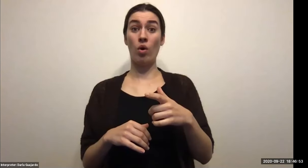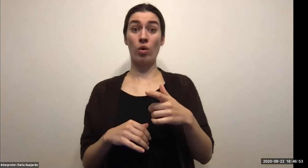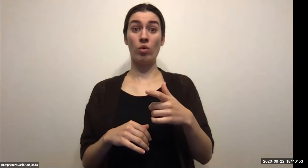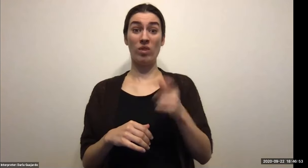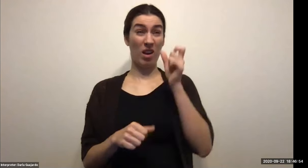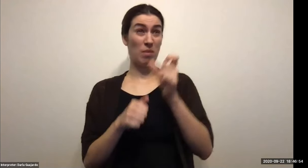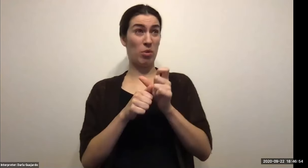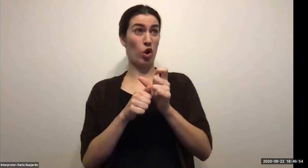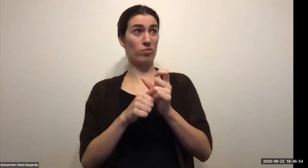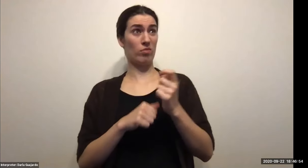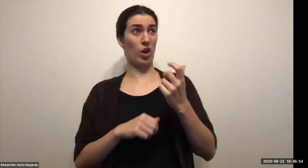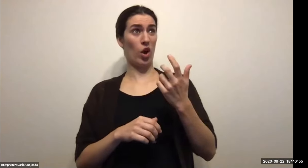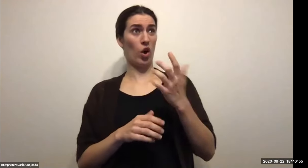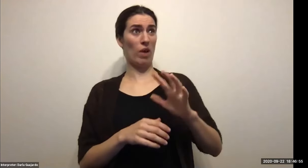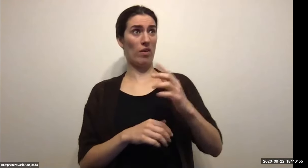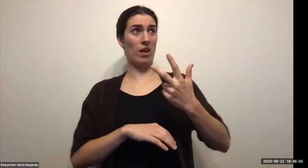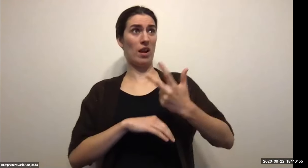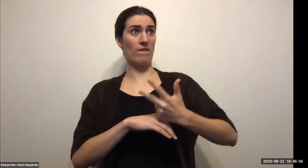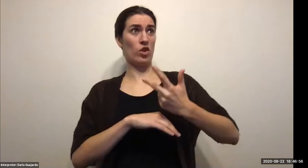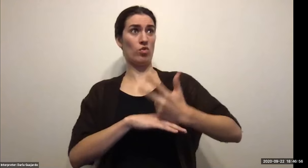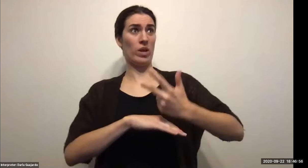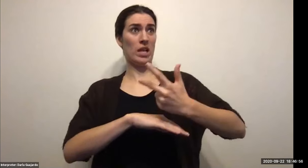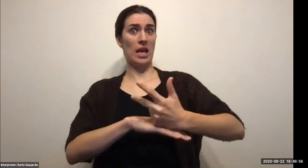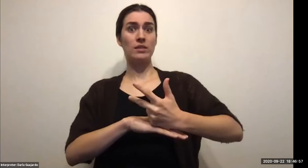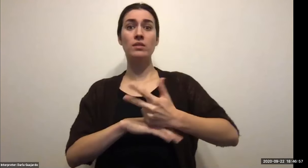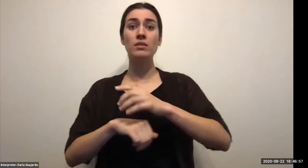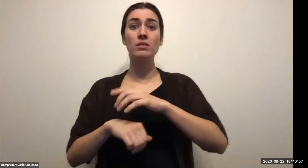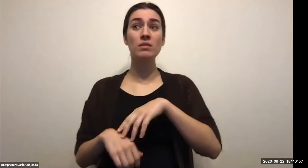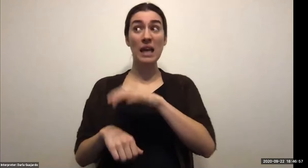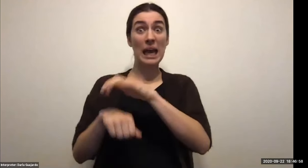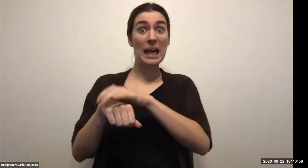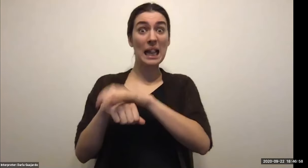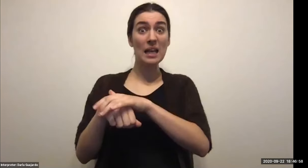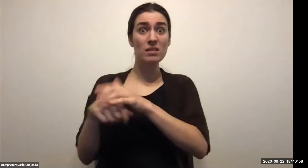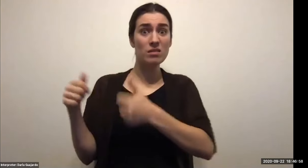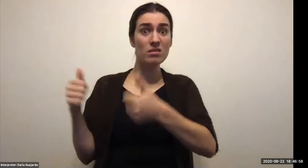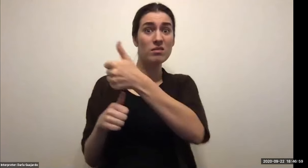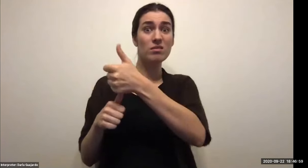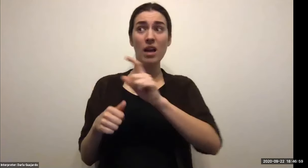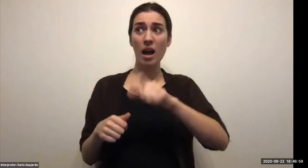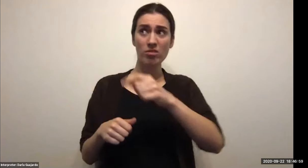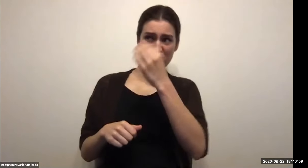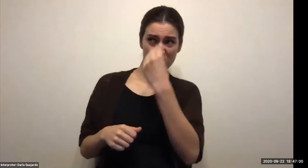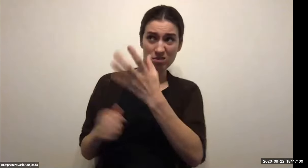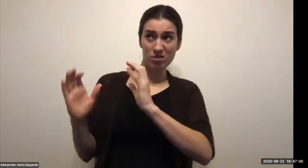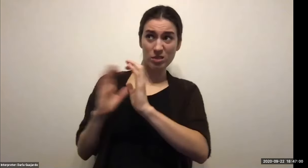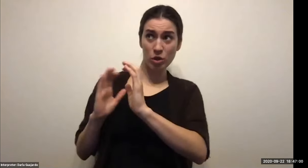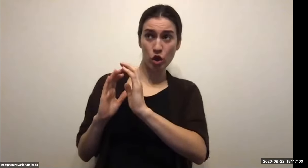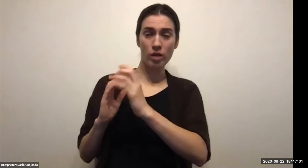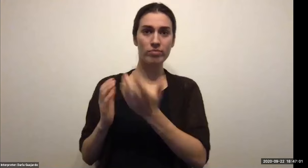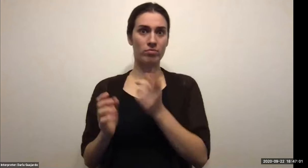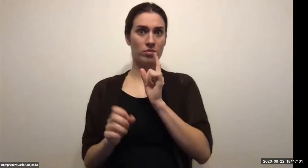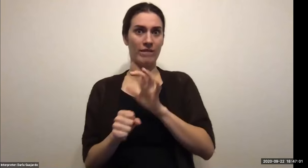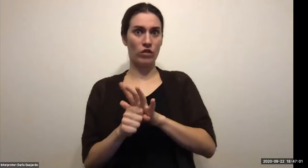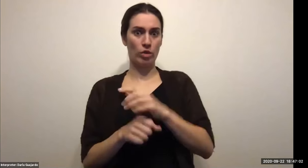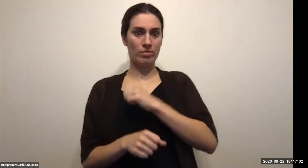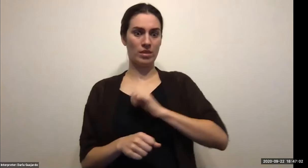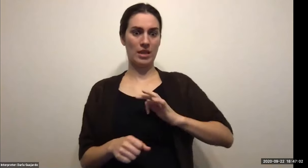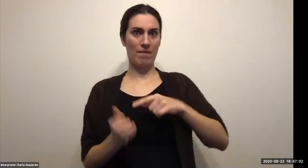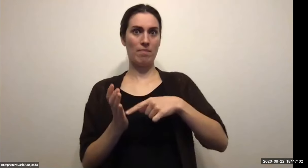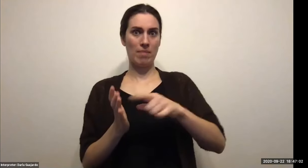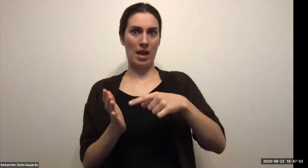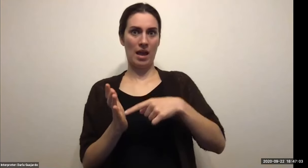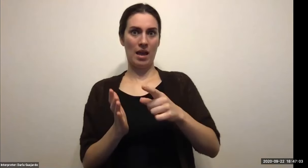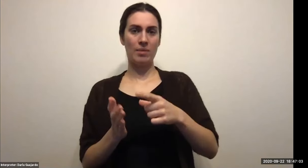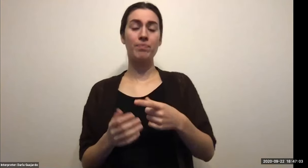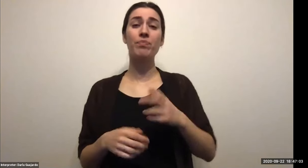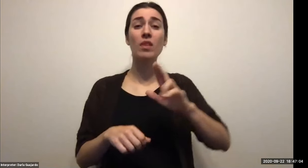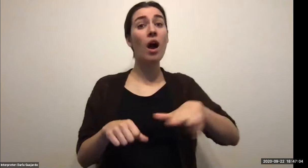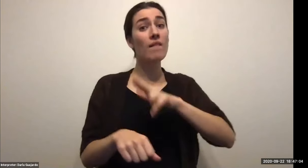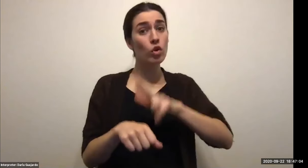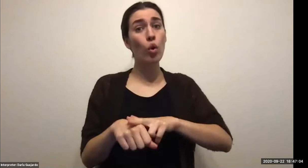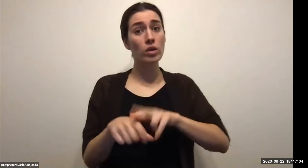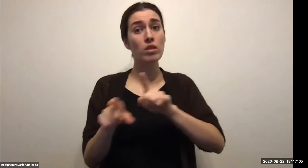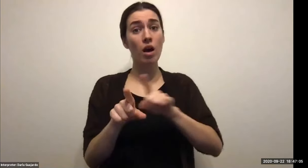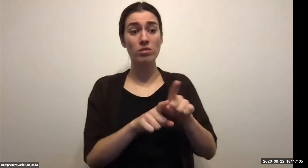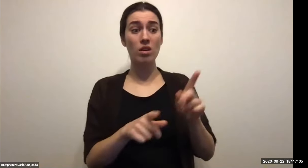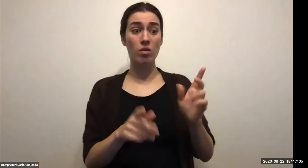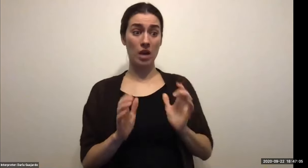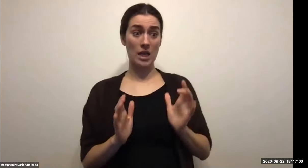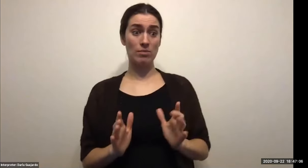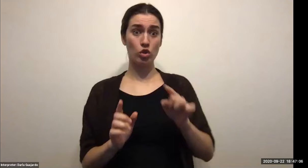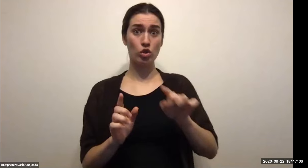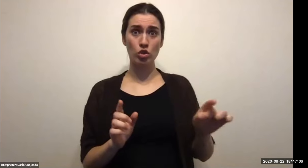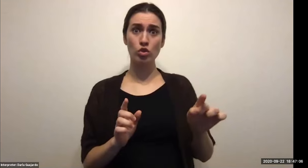Jeremy Wu (RIT Student): Uh, I just wanted to ask during from all your experiences. What do you, what was the hardest times that you had to go through and how do you really overcome that, like for example when 911 head or one of the financial crisis hits